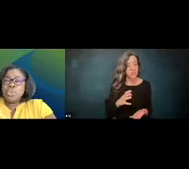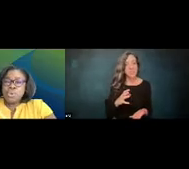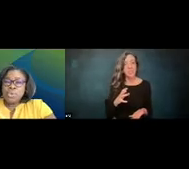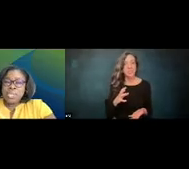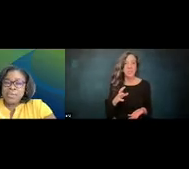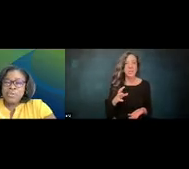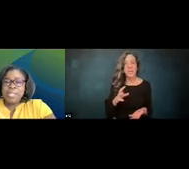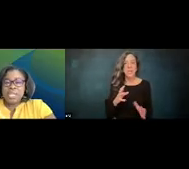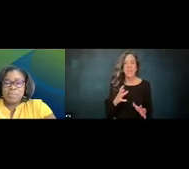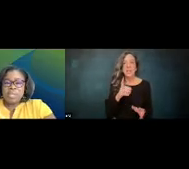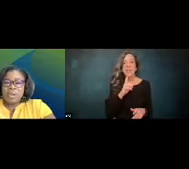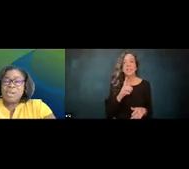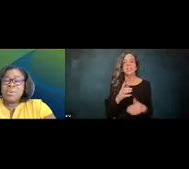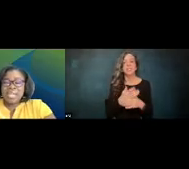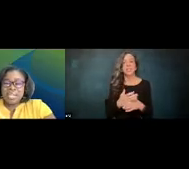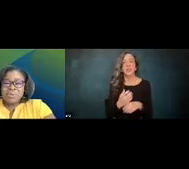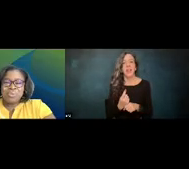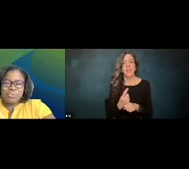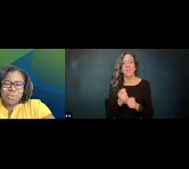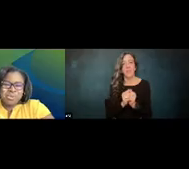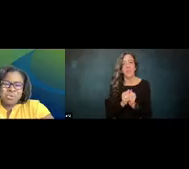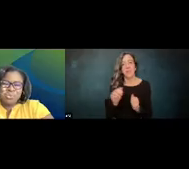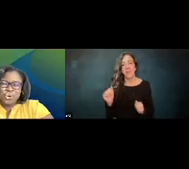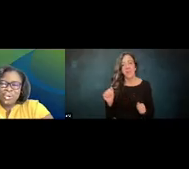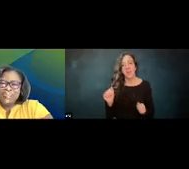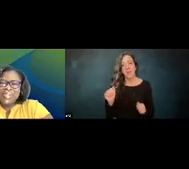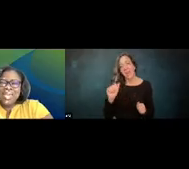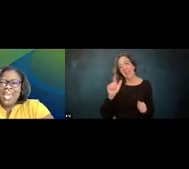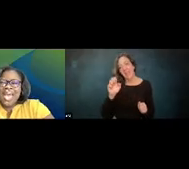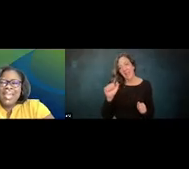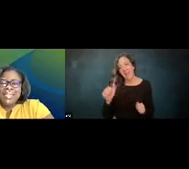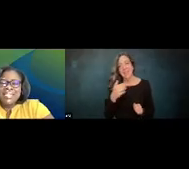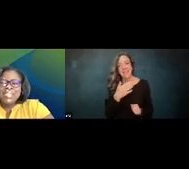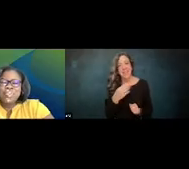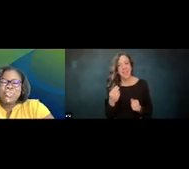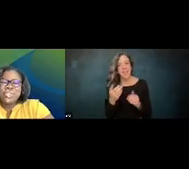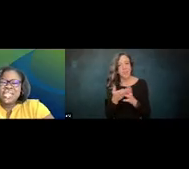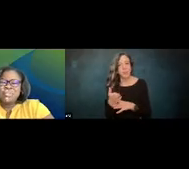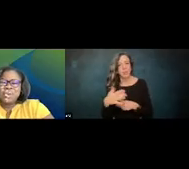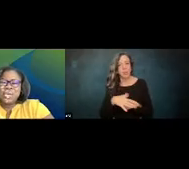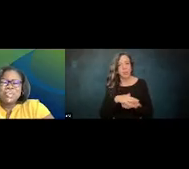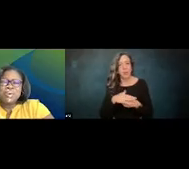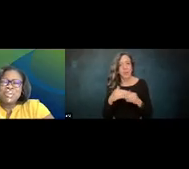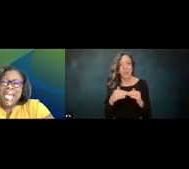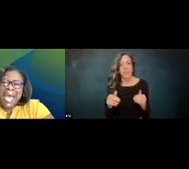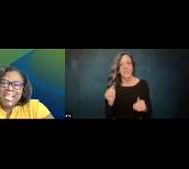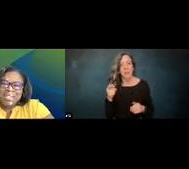through the local level APR or annual performance report. And this is where the data becomes most